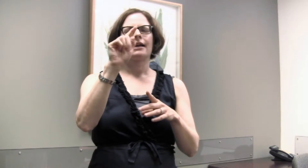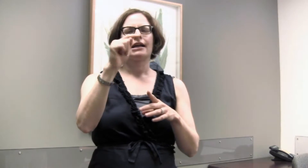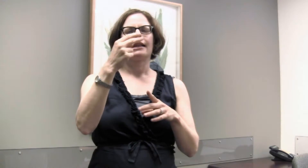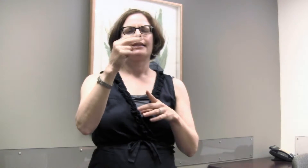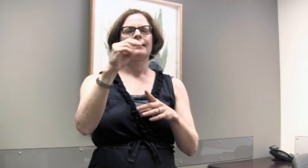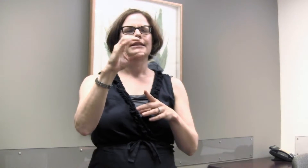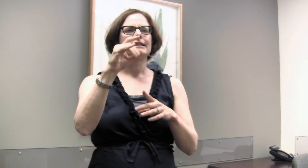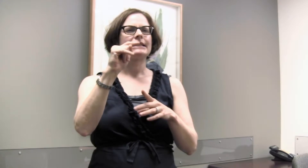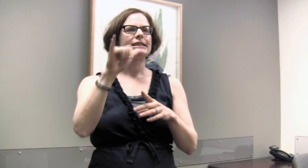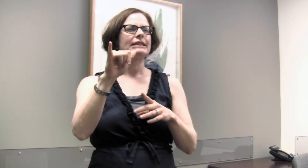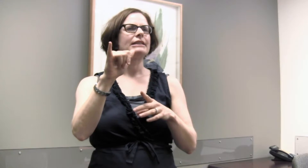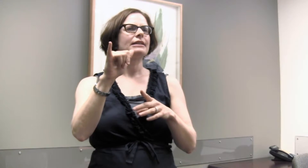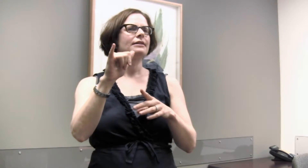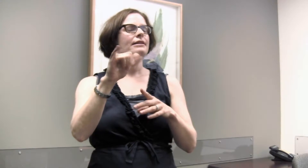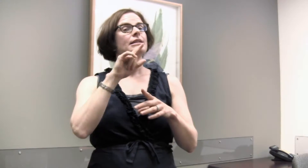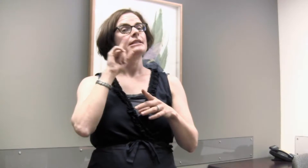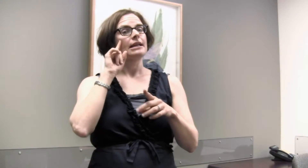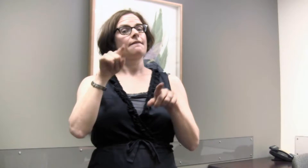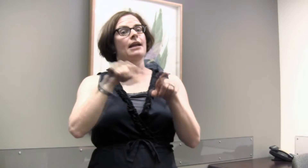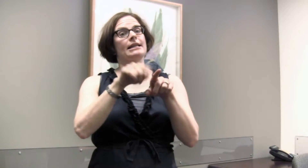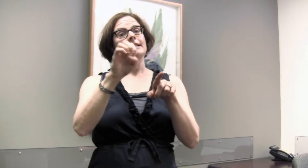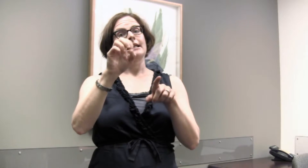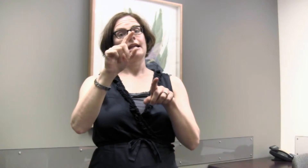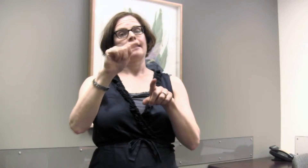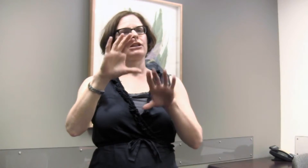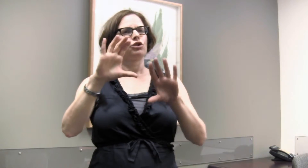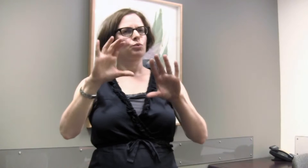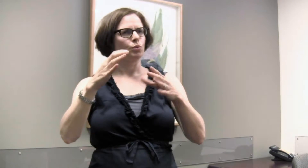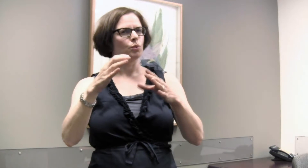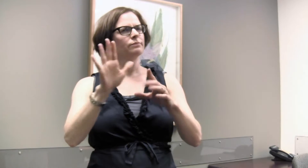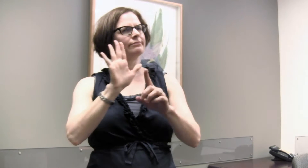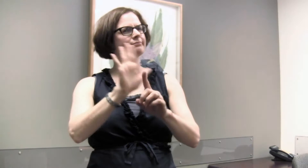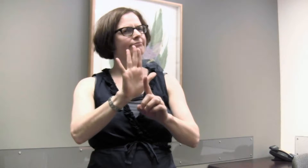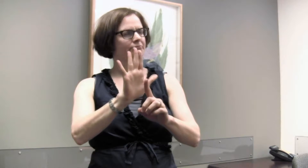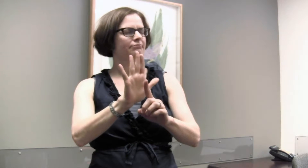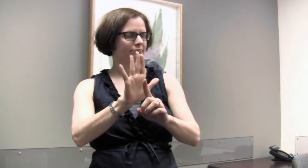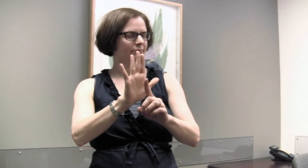an ethnic group with its own language and cultural identity.